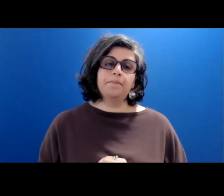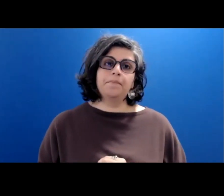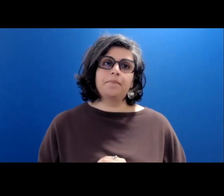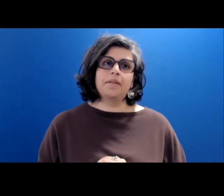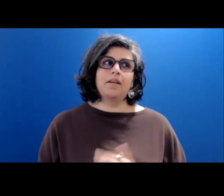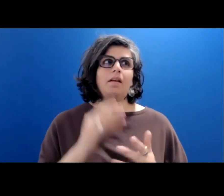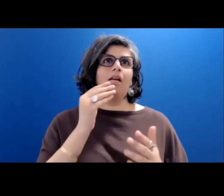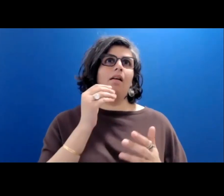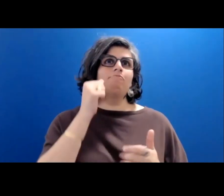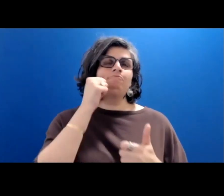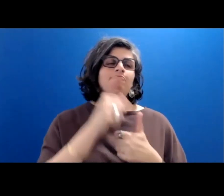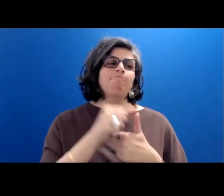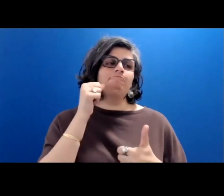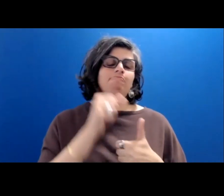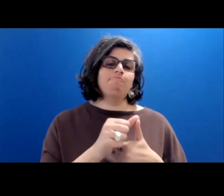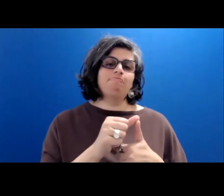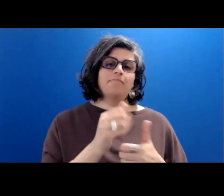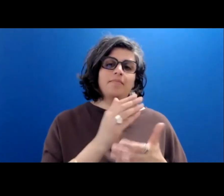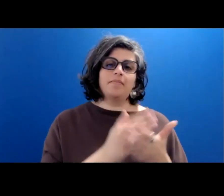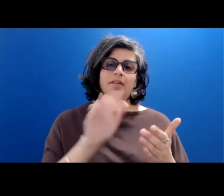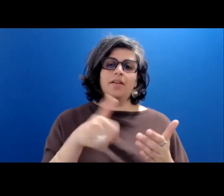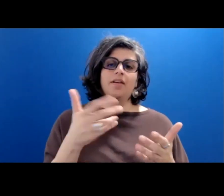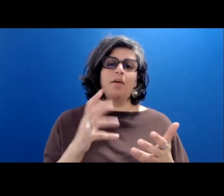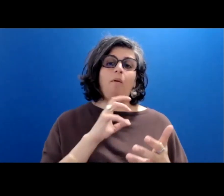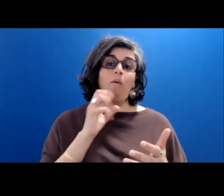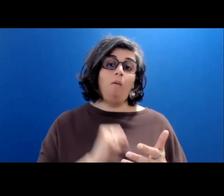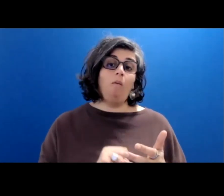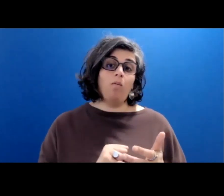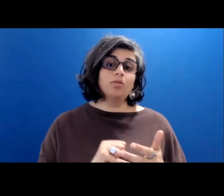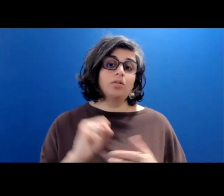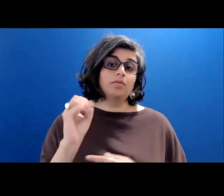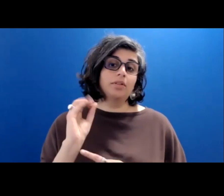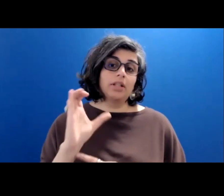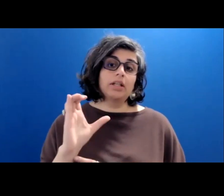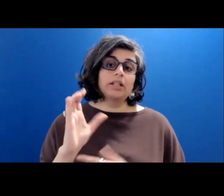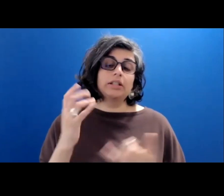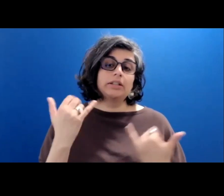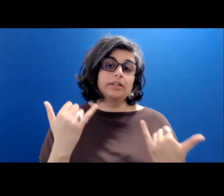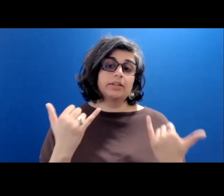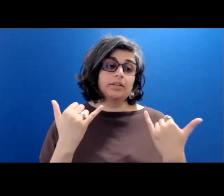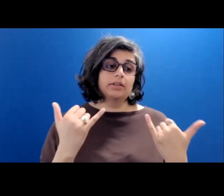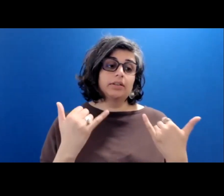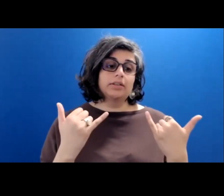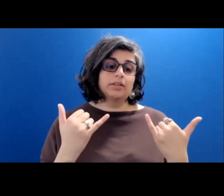of some of the other components of older standards of care that now are becoming more obsolete.